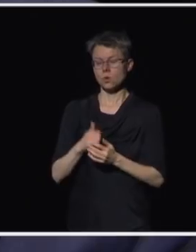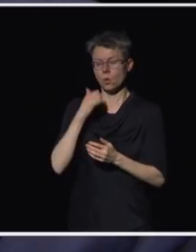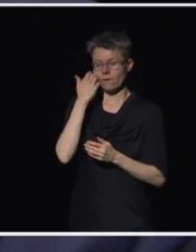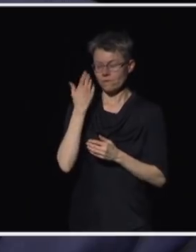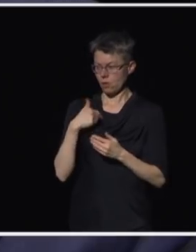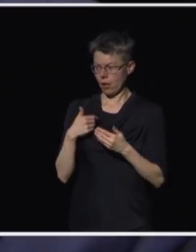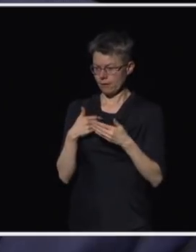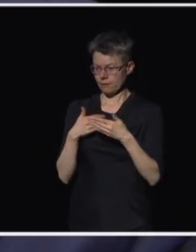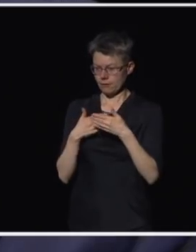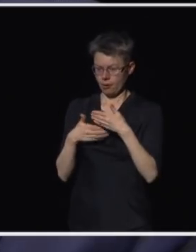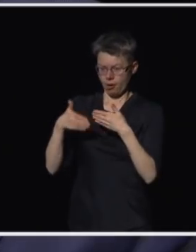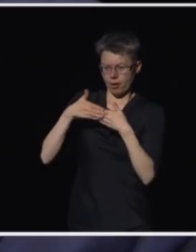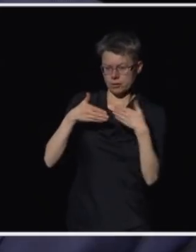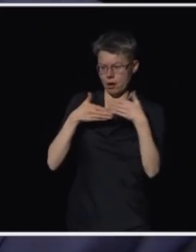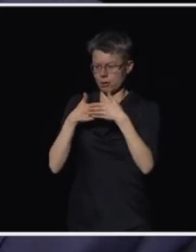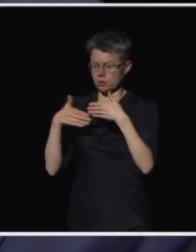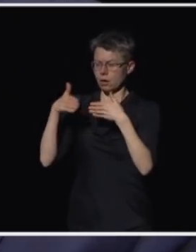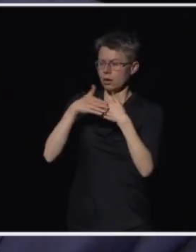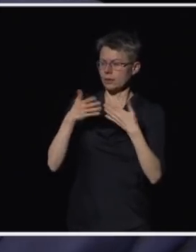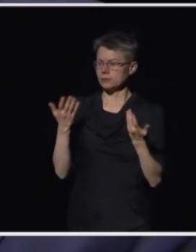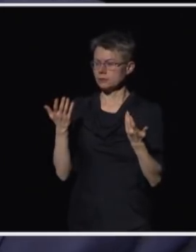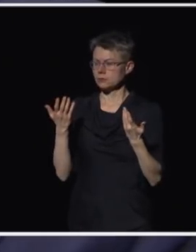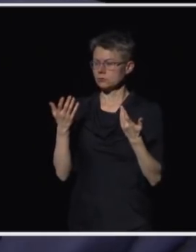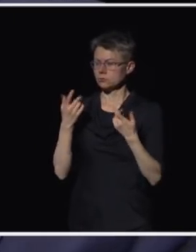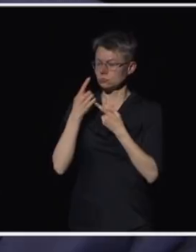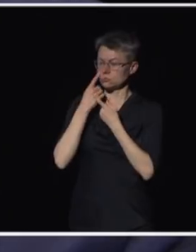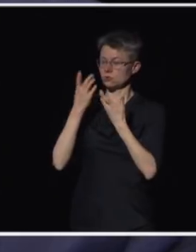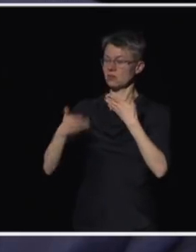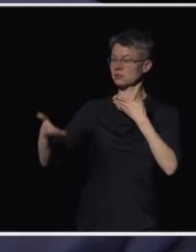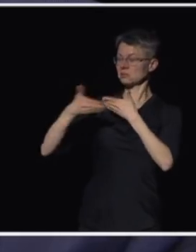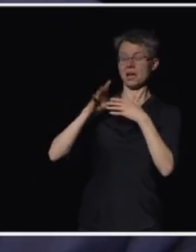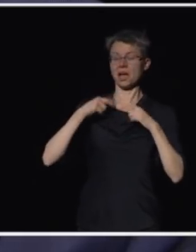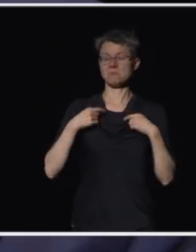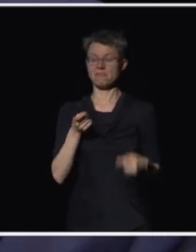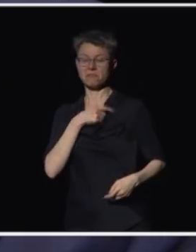to broadcast this notion that you were not afraid and -- excuse my language -- you were not to be fucked with.